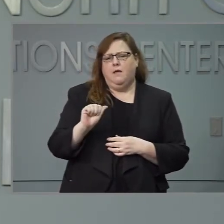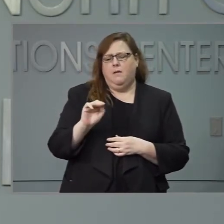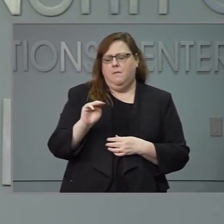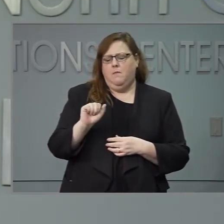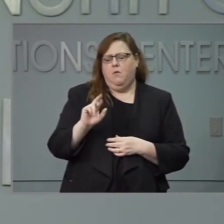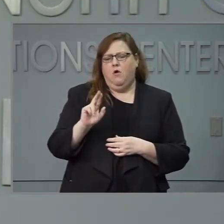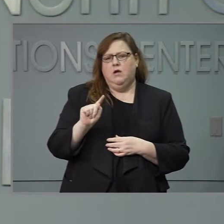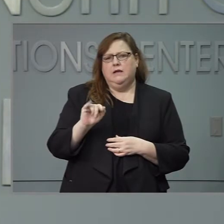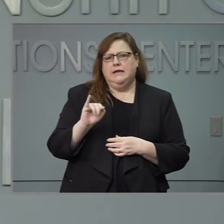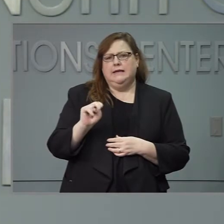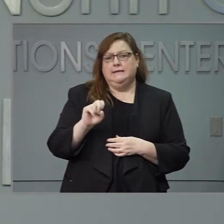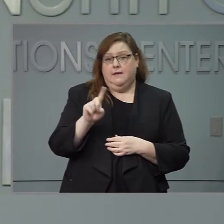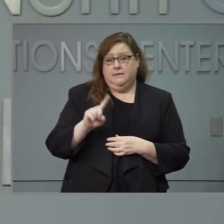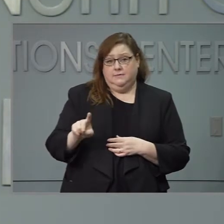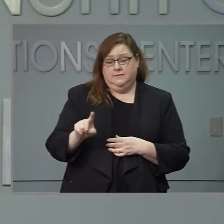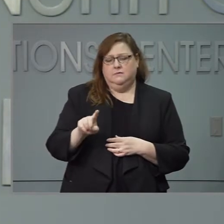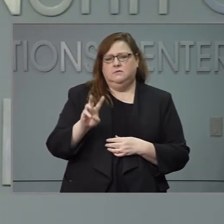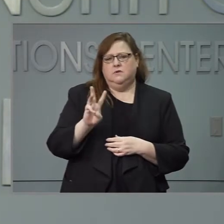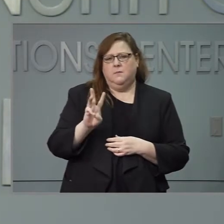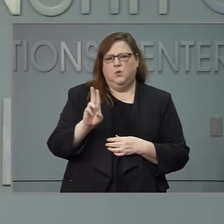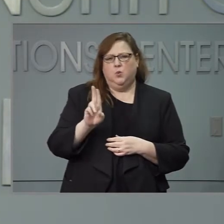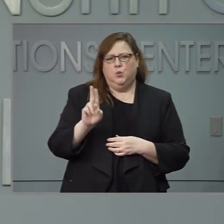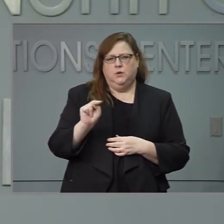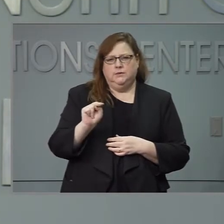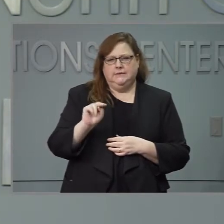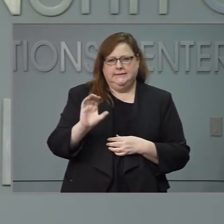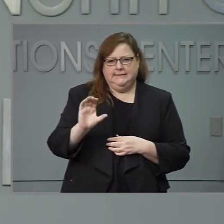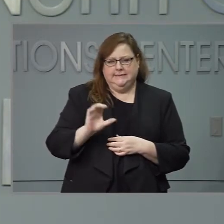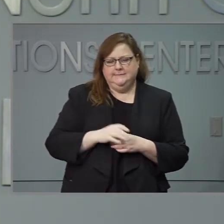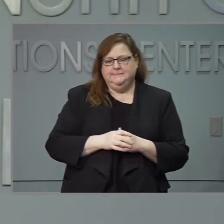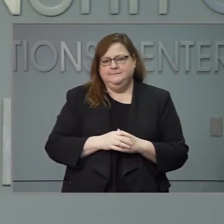DICEN QUE HAN USADO LAS MASCARILLAS TODO EL TIEMPO O MÁS